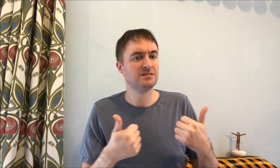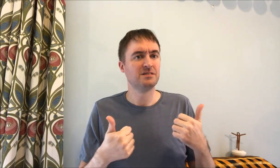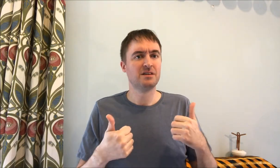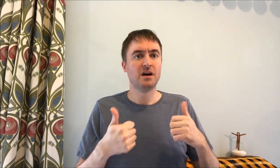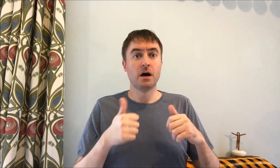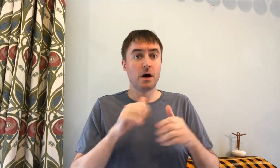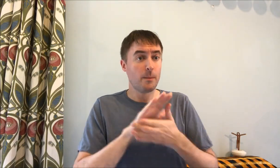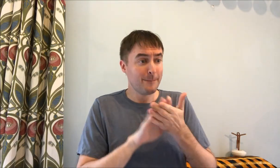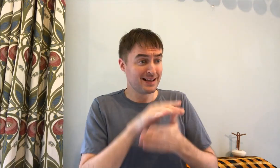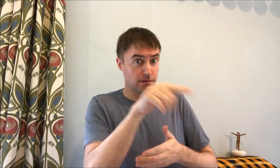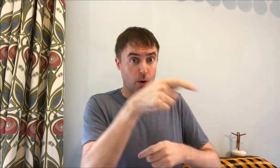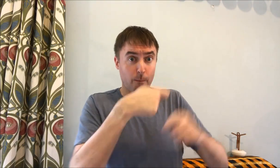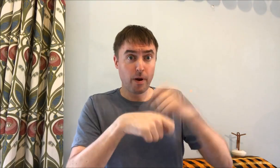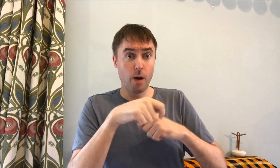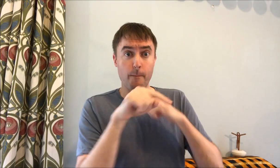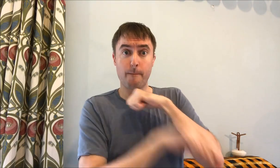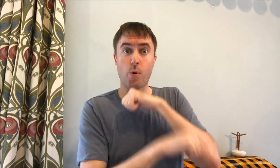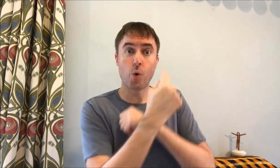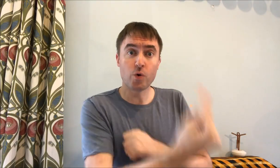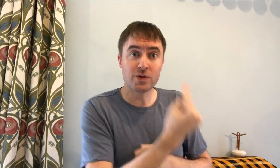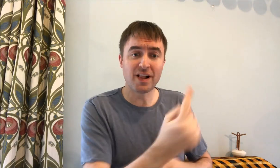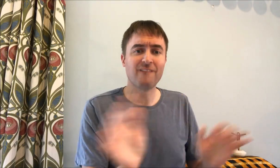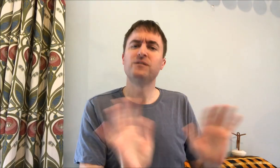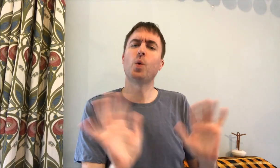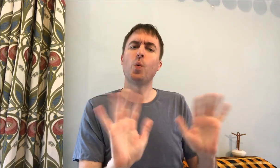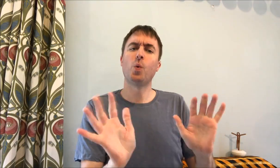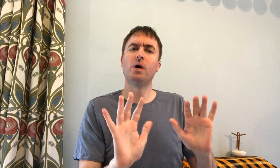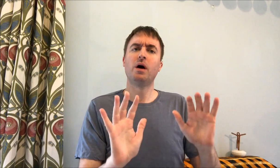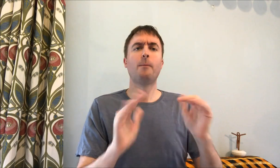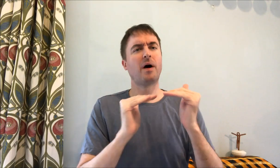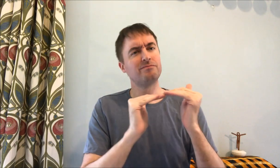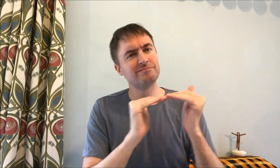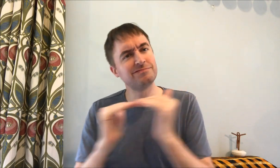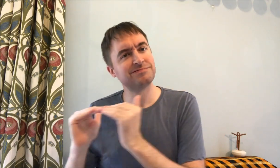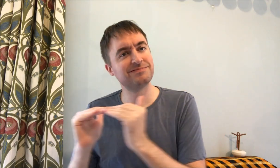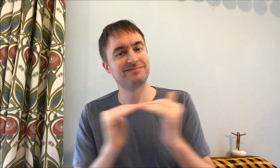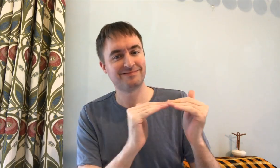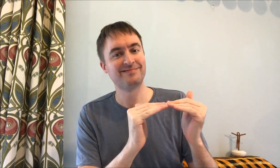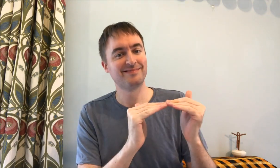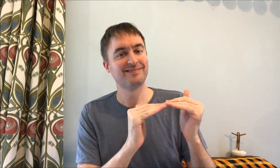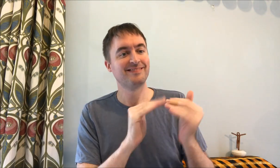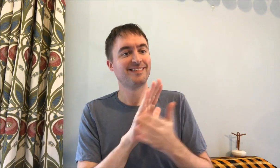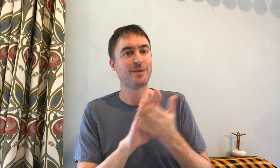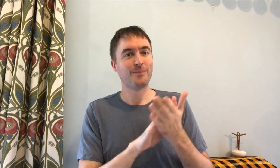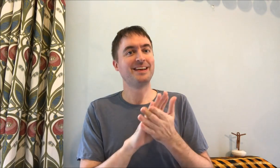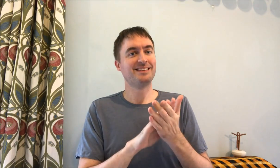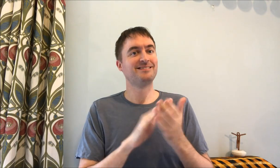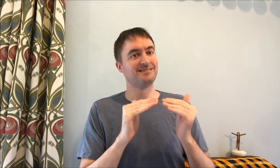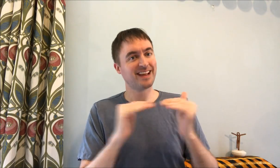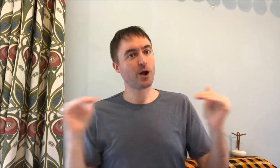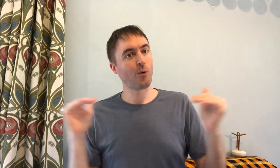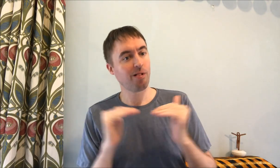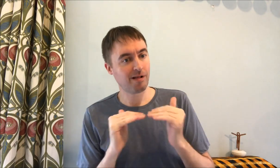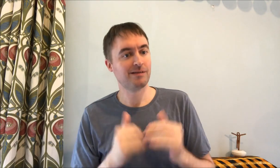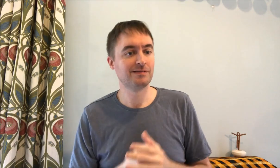not to give to the extent where they themselves become impoverished, but to share their wealth equally.